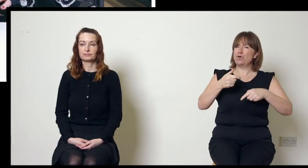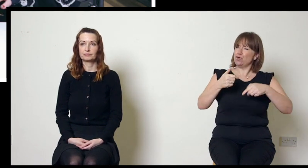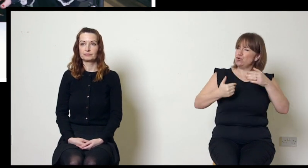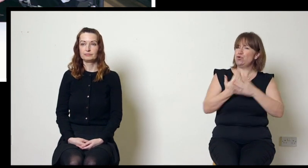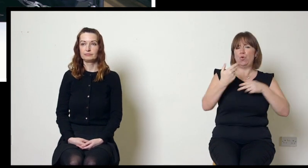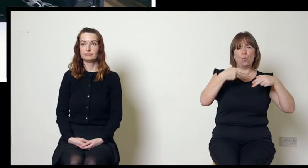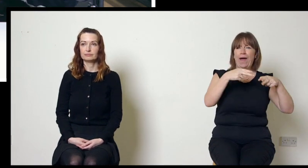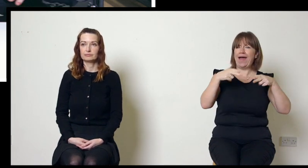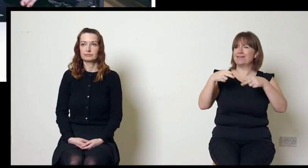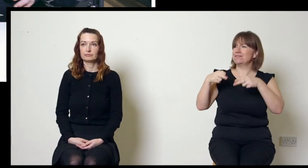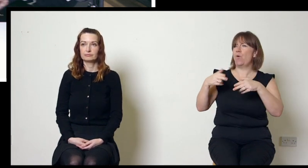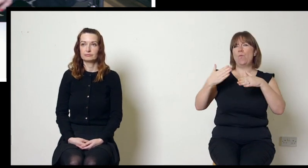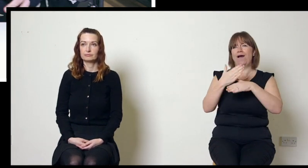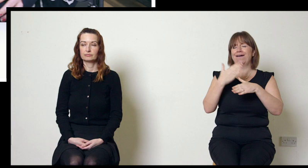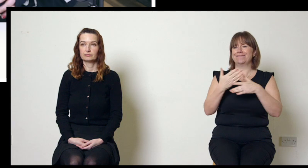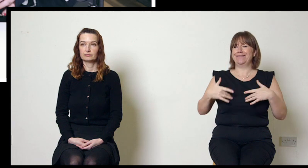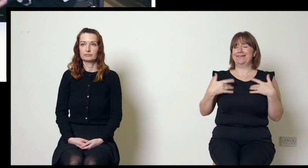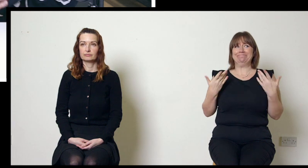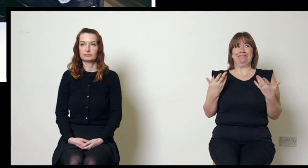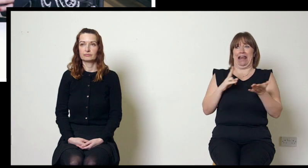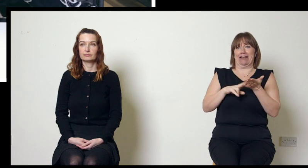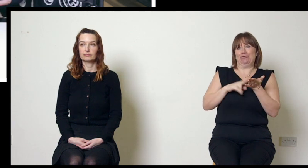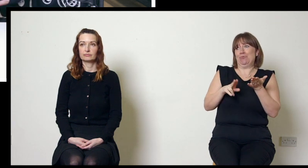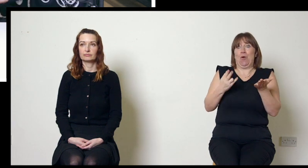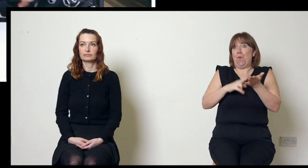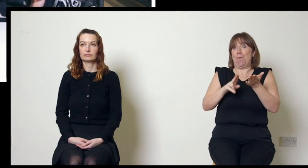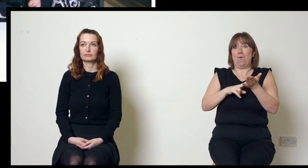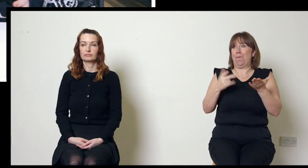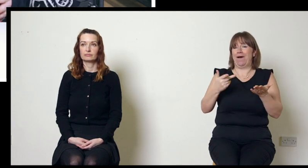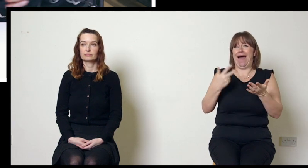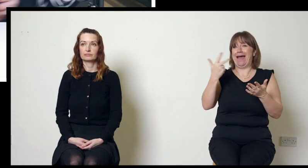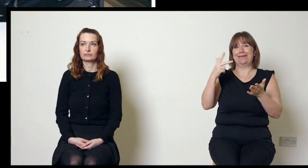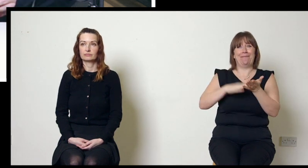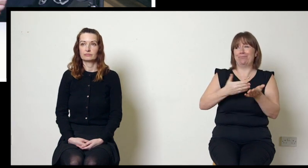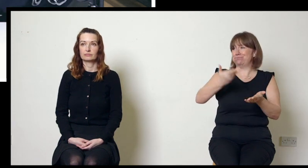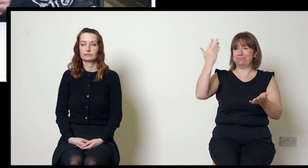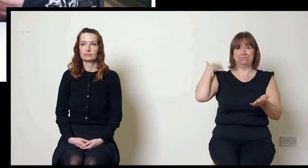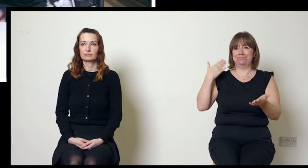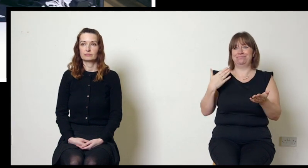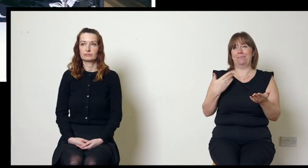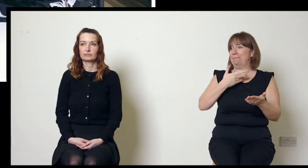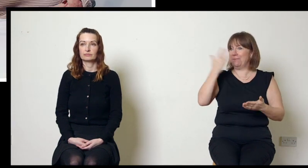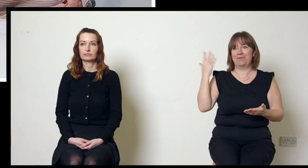now that feel completely natural and completely normal. But 18 months ago we wouldn't be doing those. But they're much more accessible ways of working.